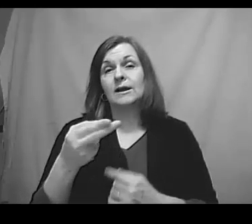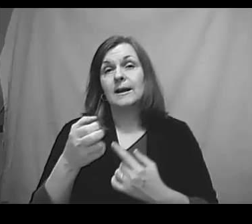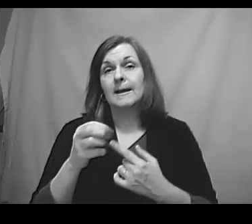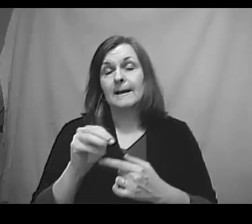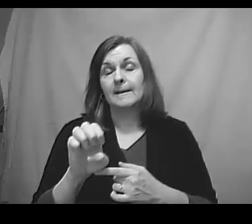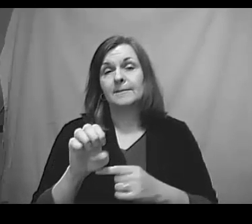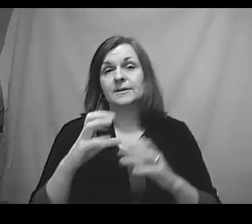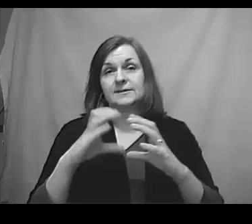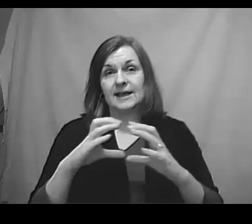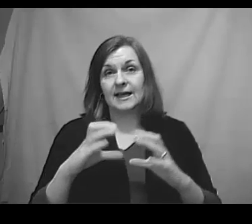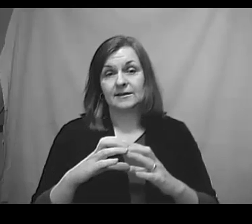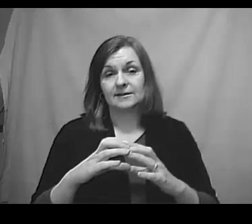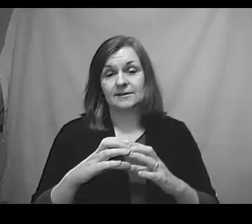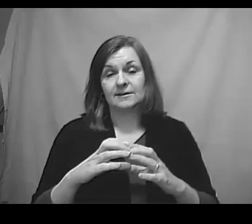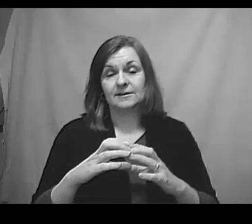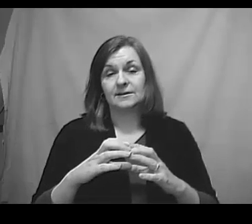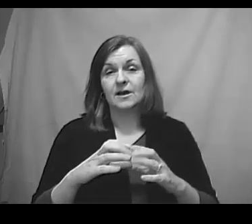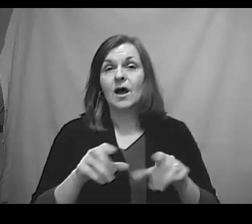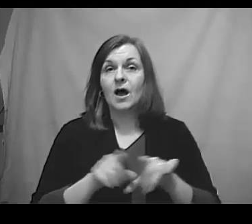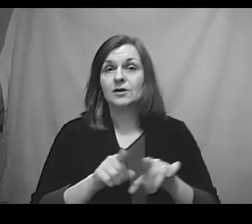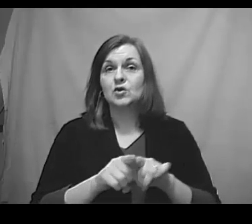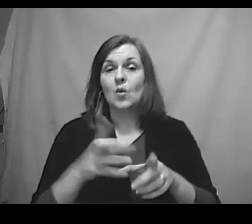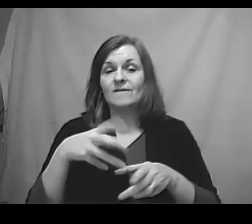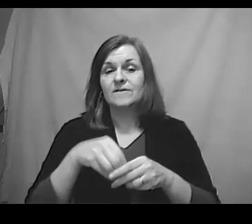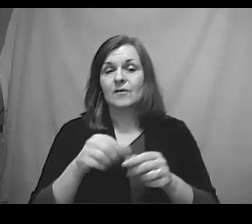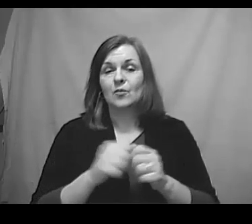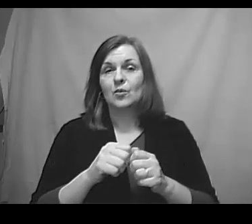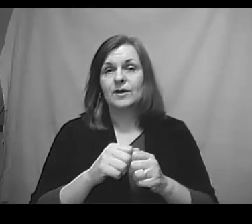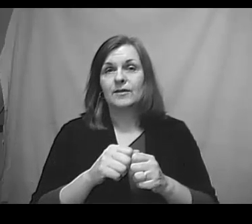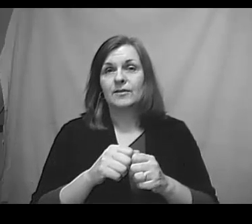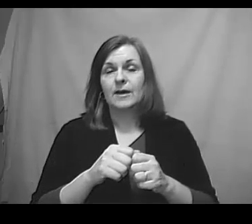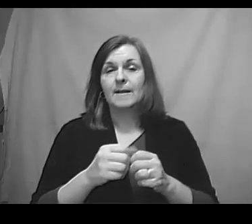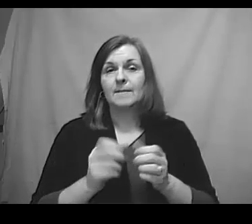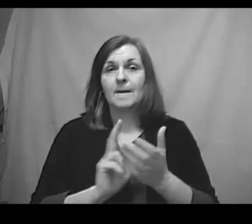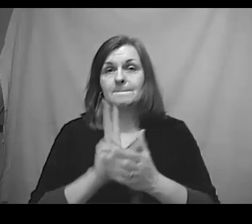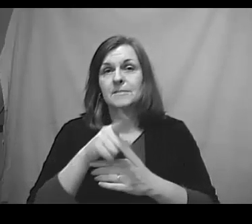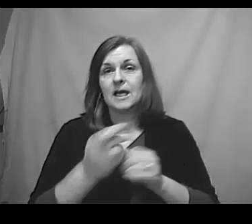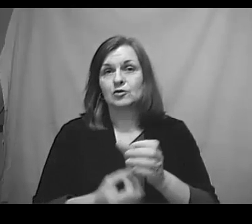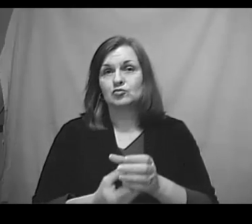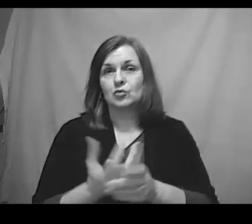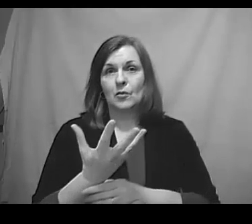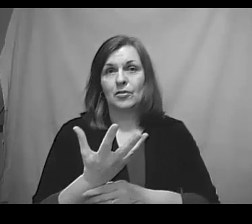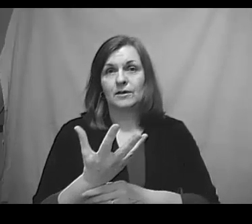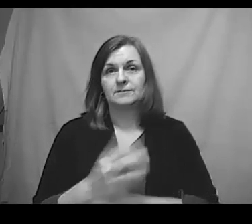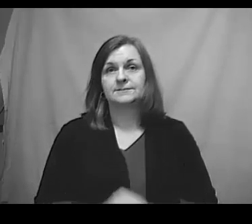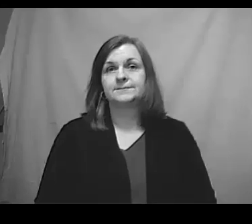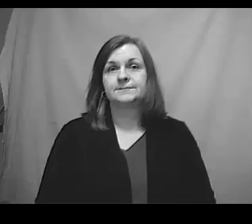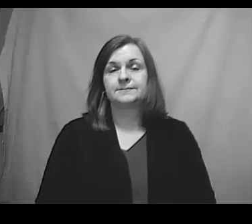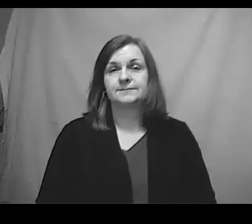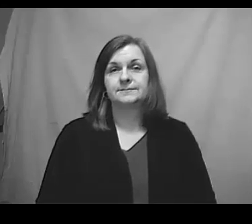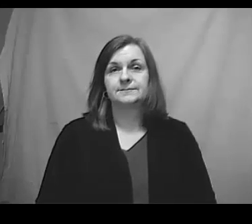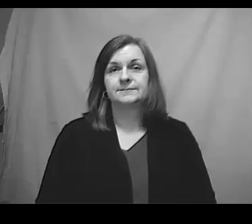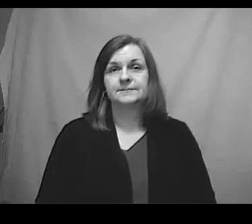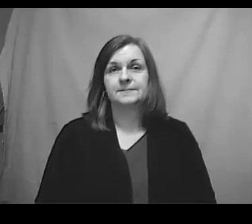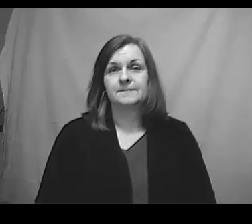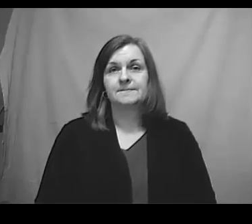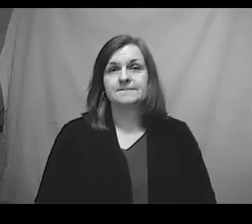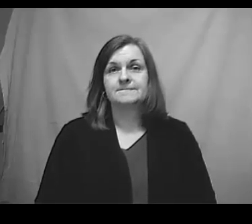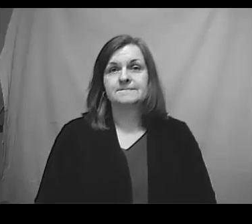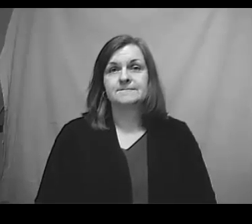cells if they are involve the metabolic processes will also be involved in any plant growth